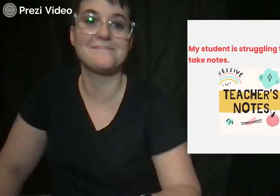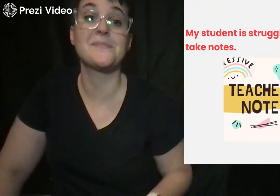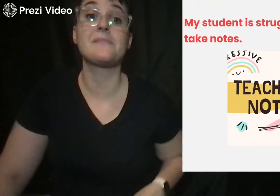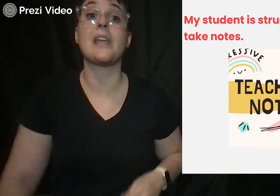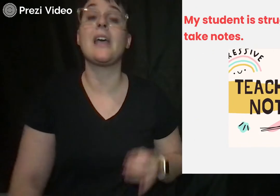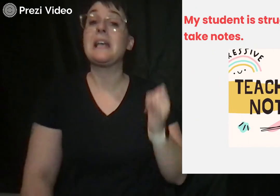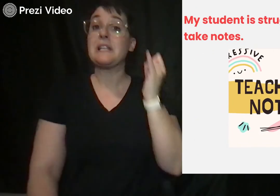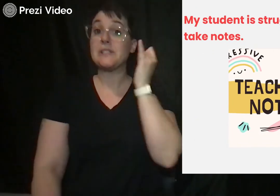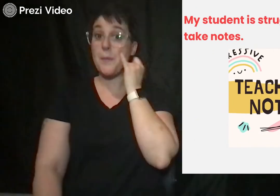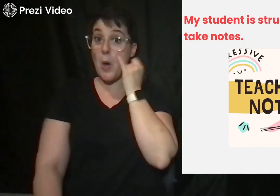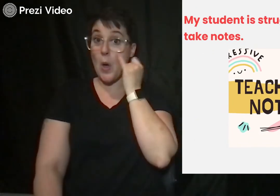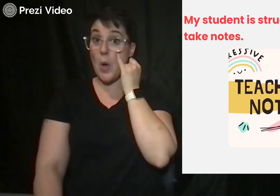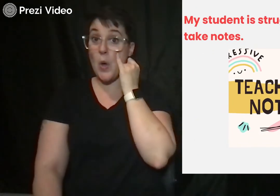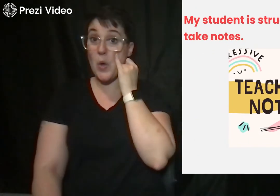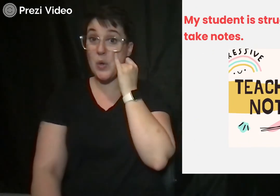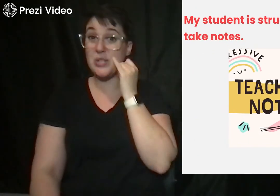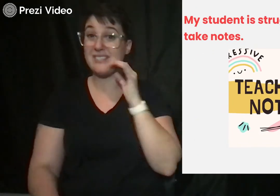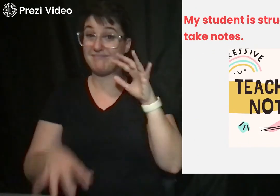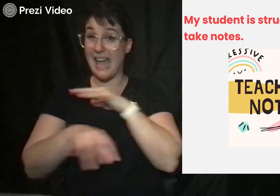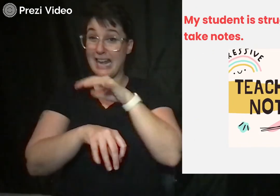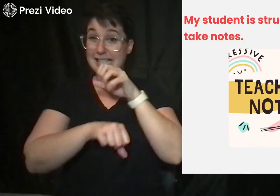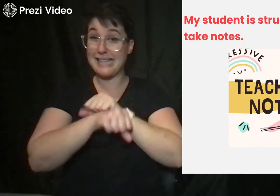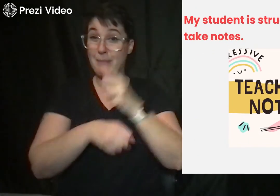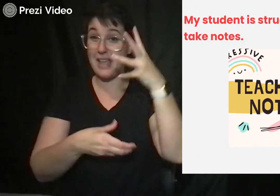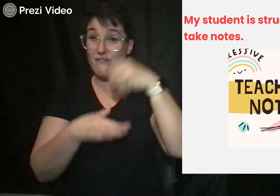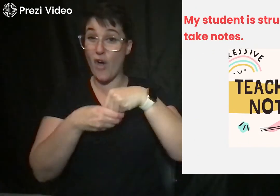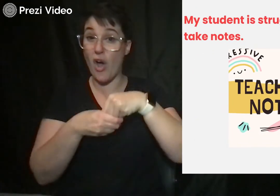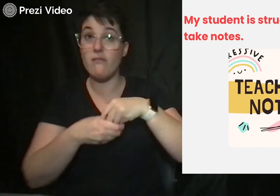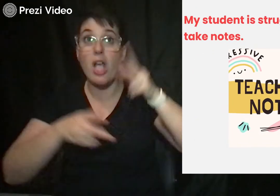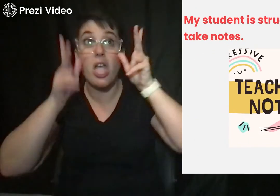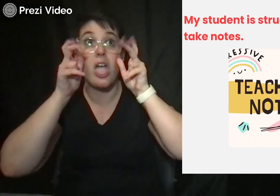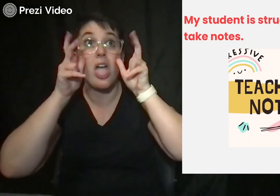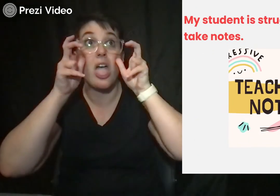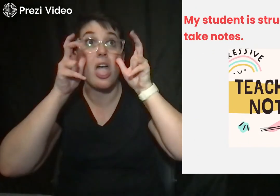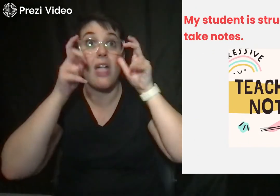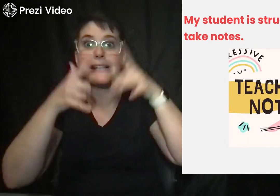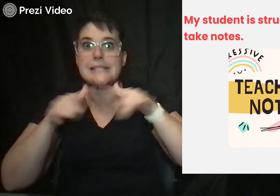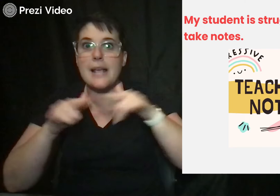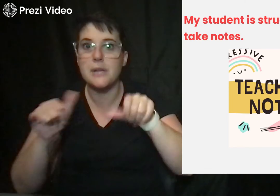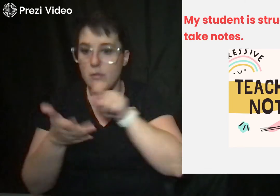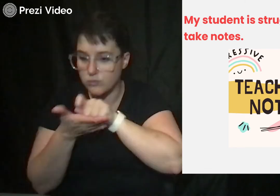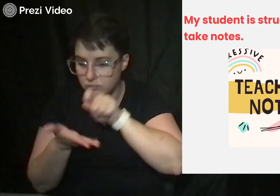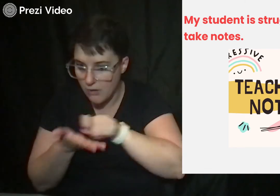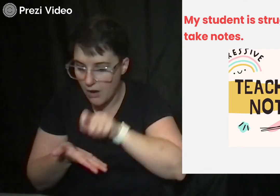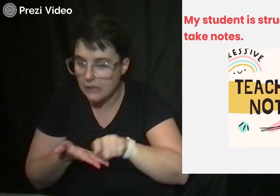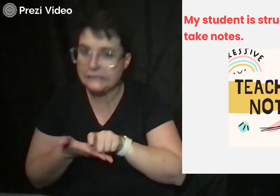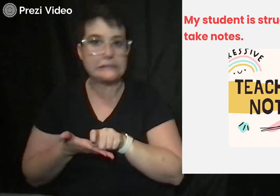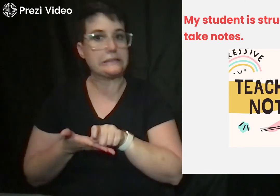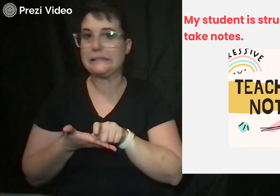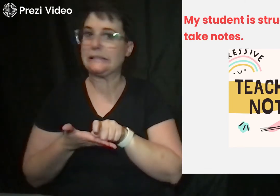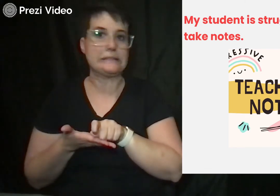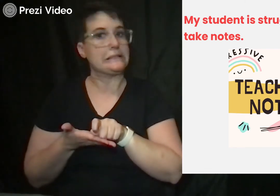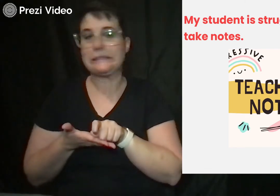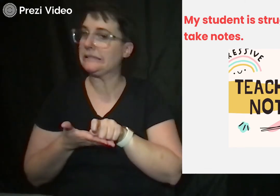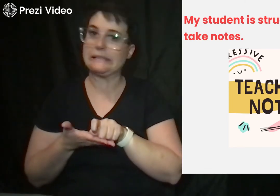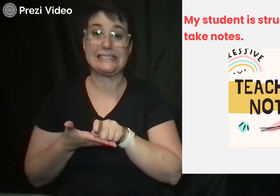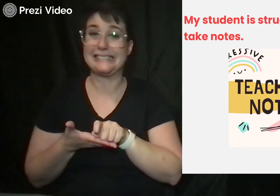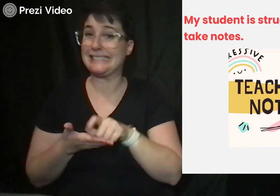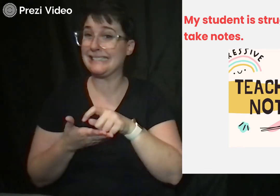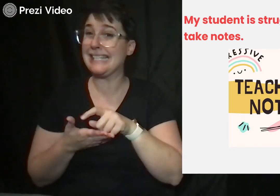Suppose you assign a task that requires students to listen and write at the same time.